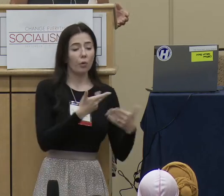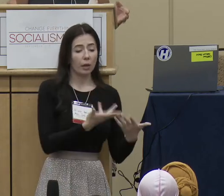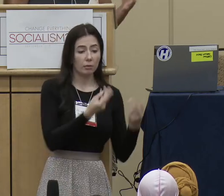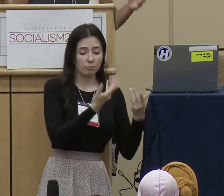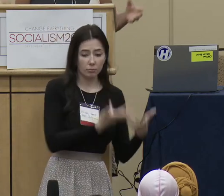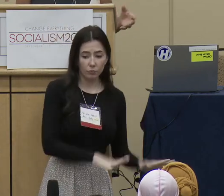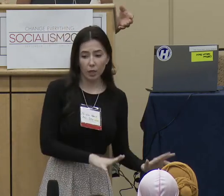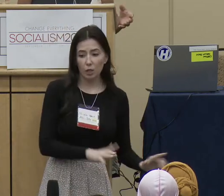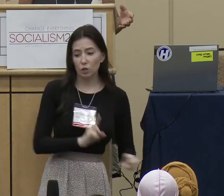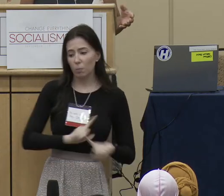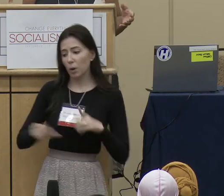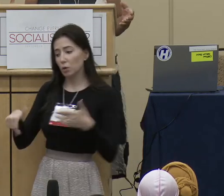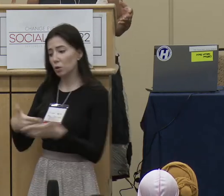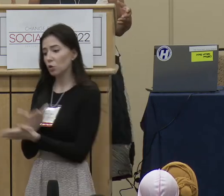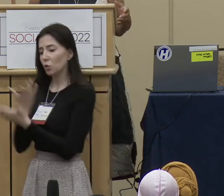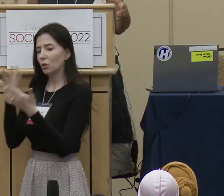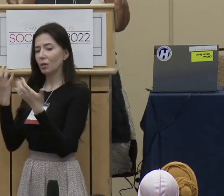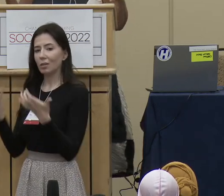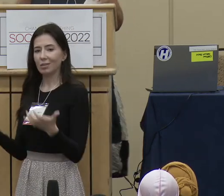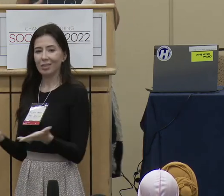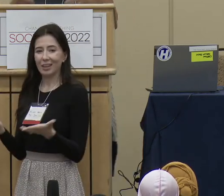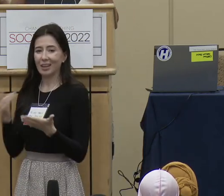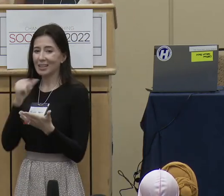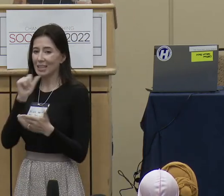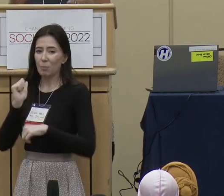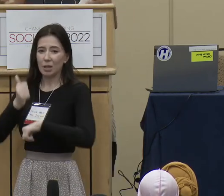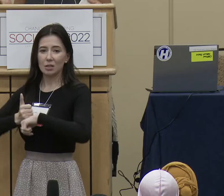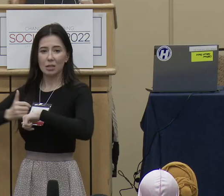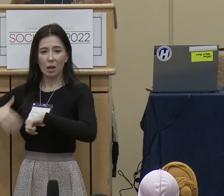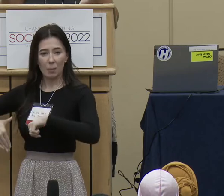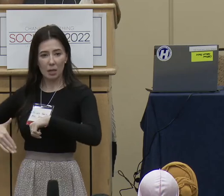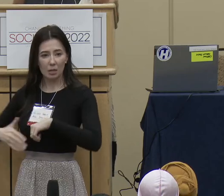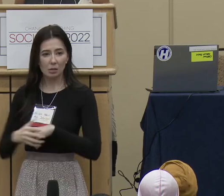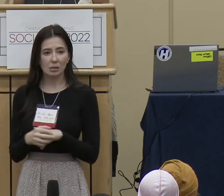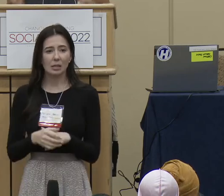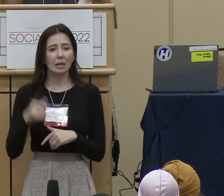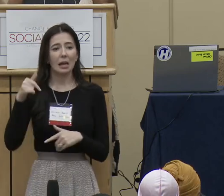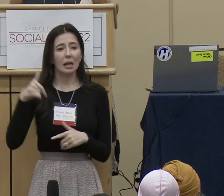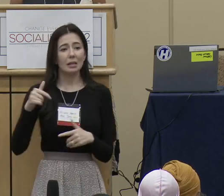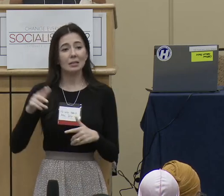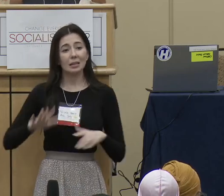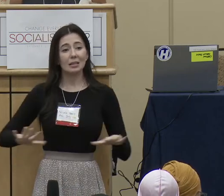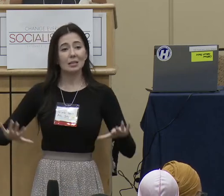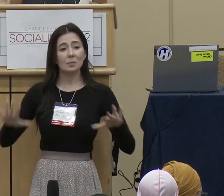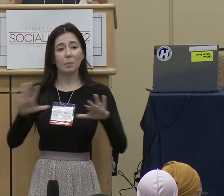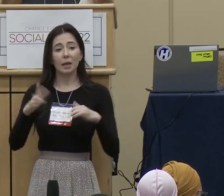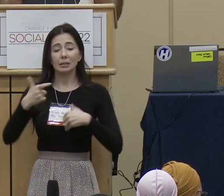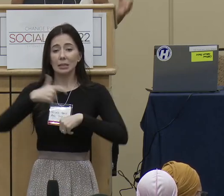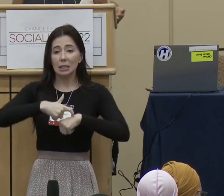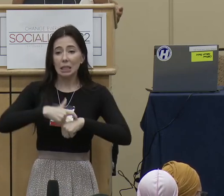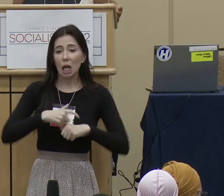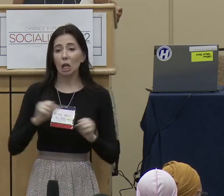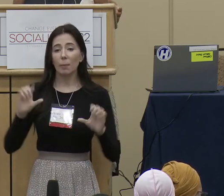remind us when the old thing passed away, but the new thing has not yet been created . And into that space can be chaos